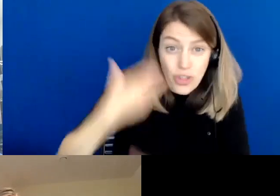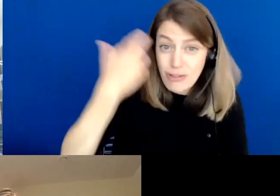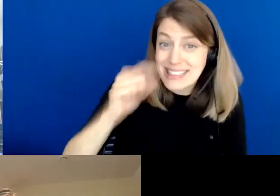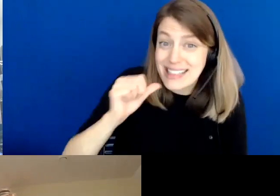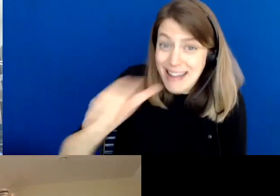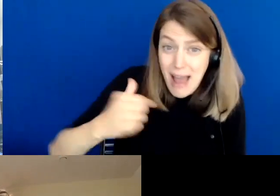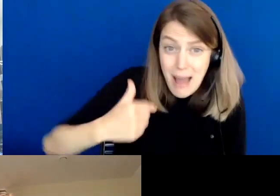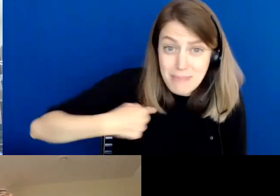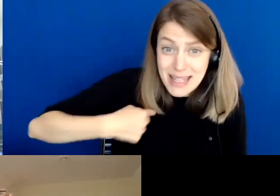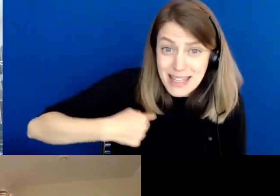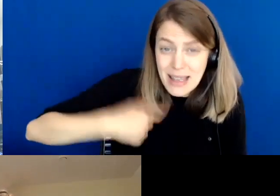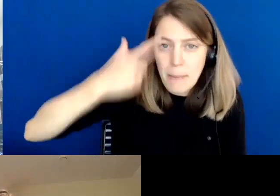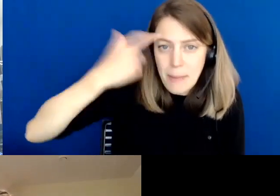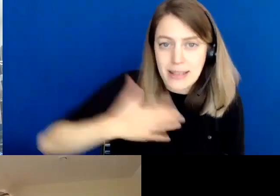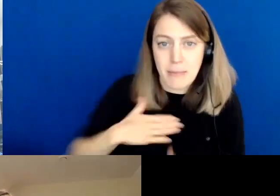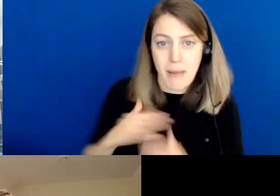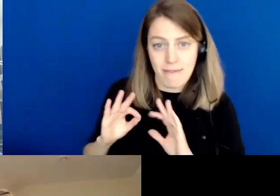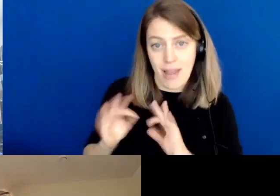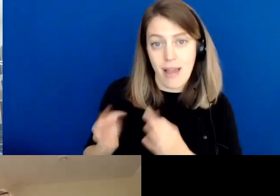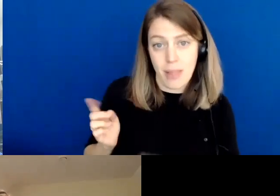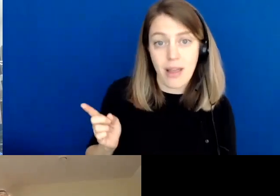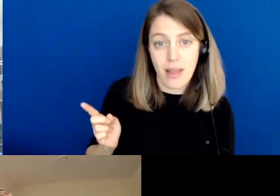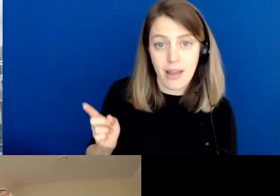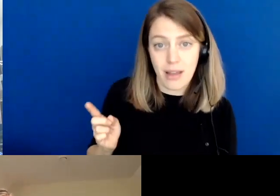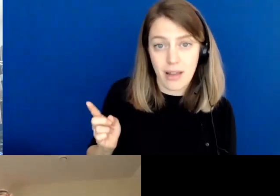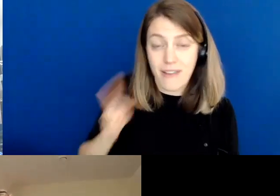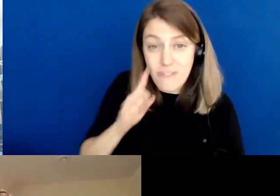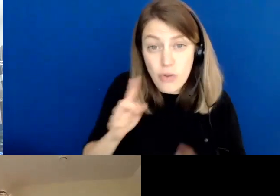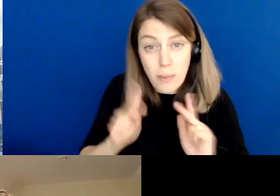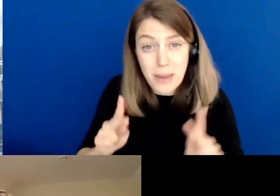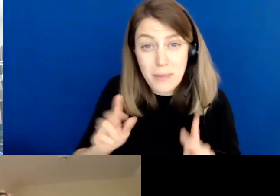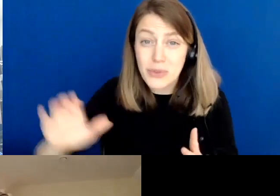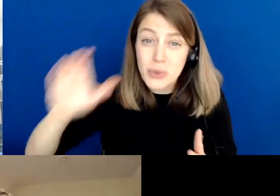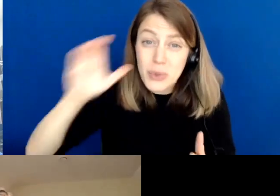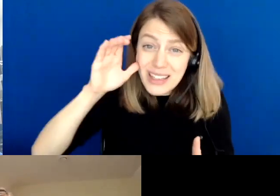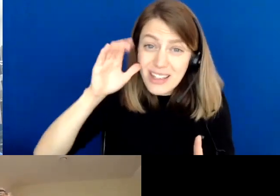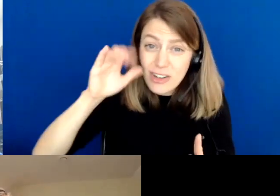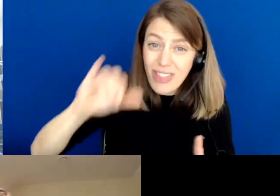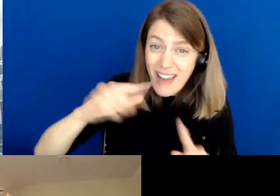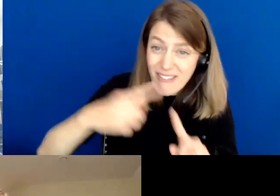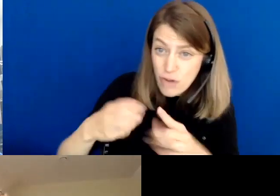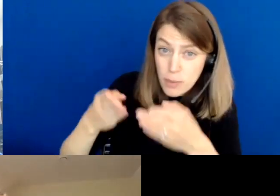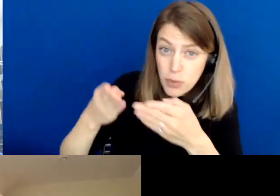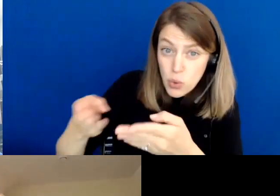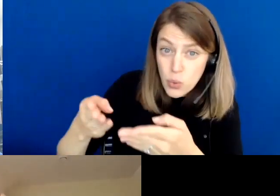For people to hear that from you is so much I think